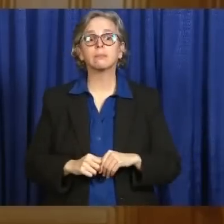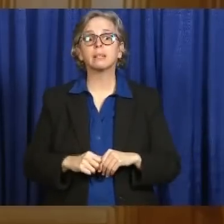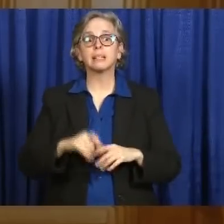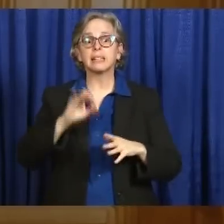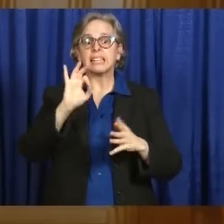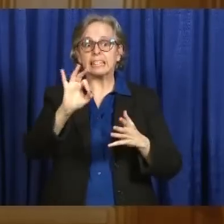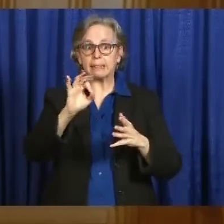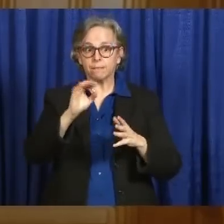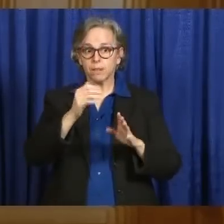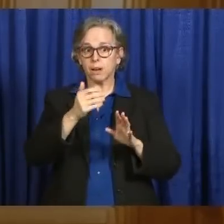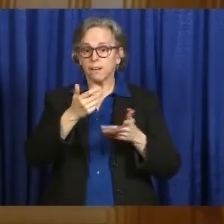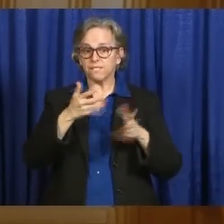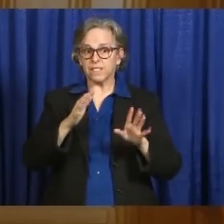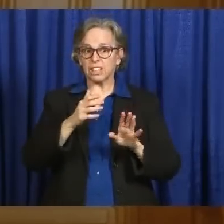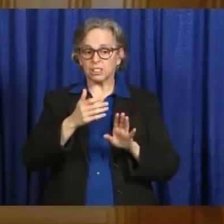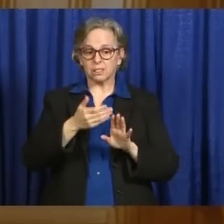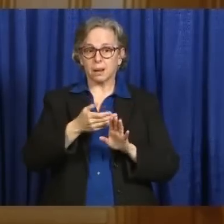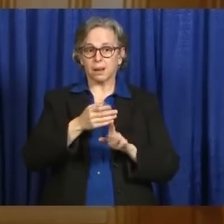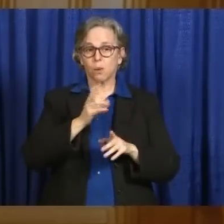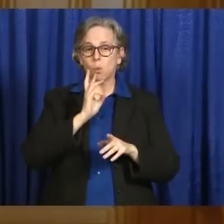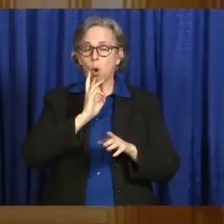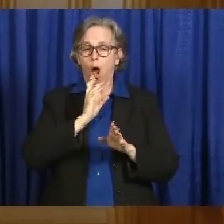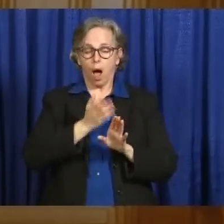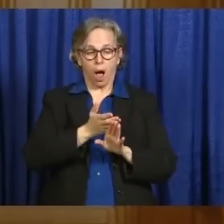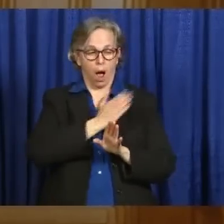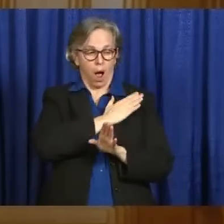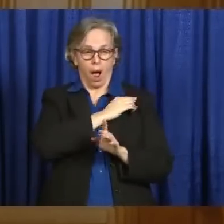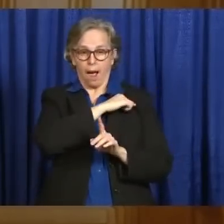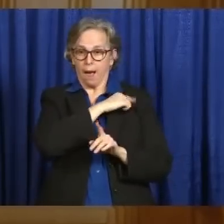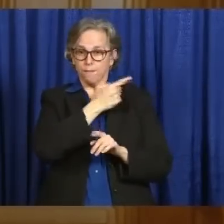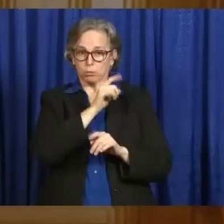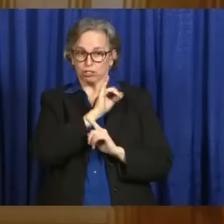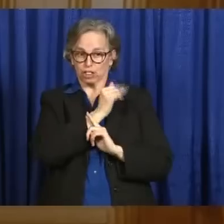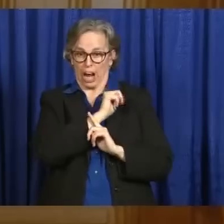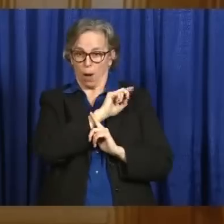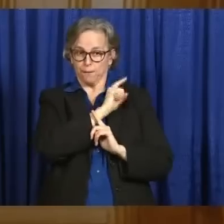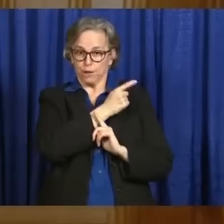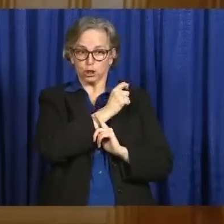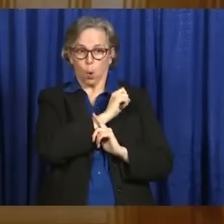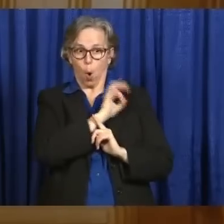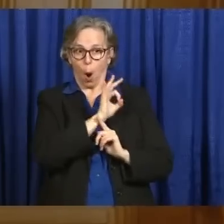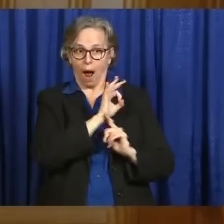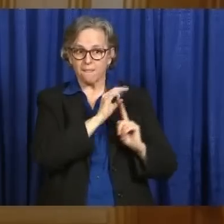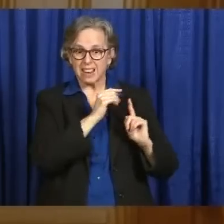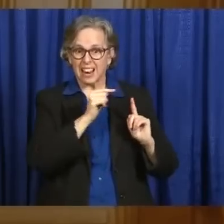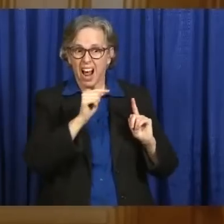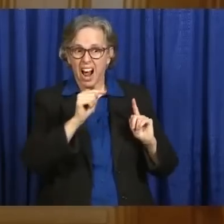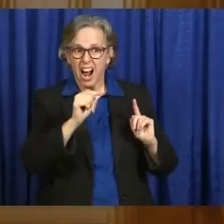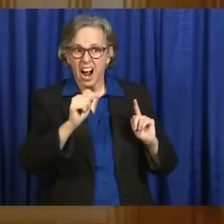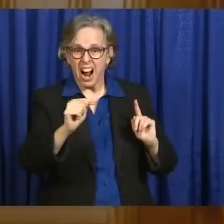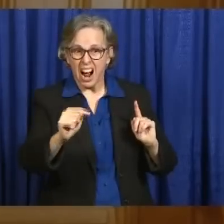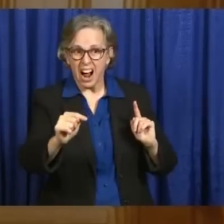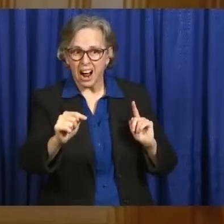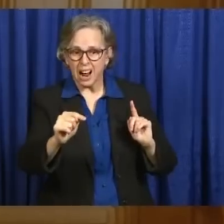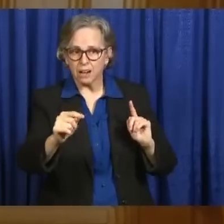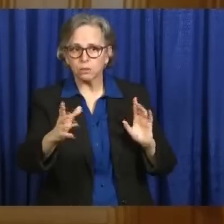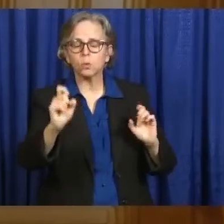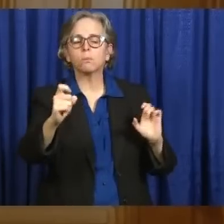NUMBER ONE, IT PREVENTS A WATER SYSTEM FROM SHUTTING OFF WATER SURFACE FOR NONPAYMENT DURING THE DECLARED STATE OF EMERGENCY. NUMBER TWO, IF SOMEONE PREVIOUSLY HAD THEIR WATER SHUT